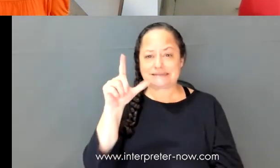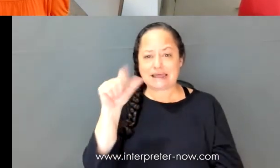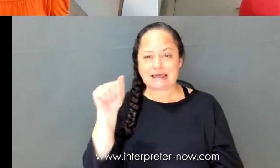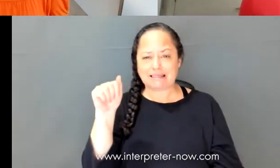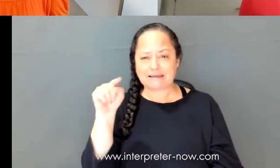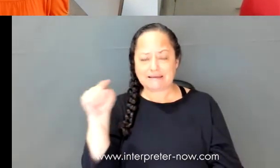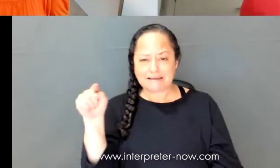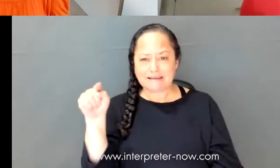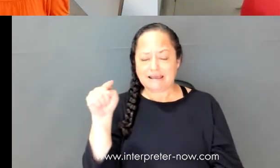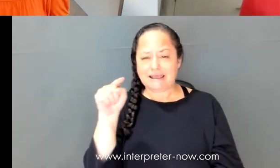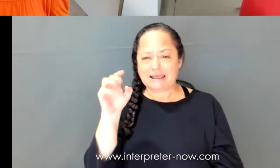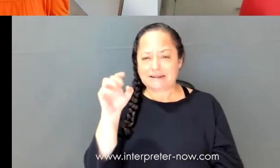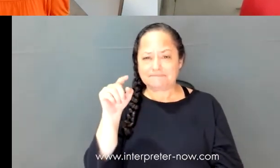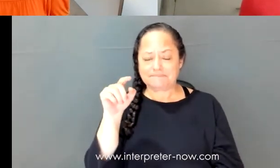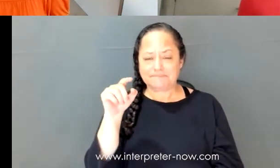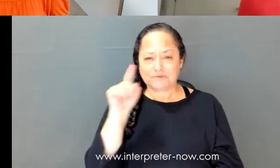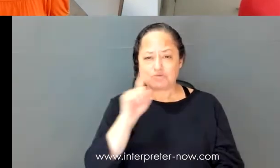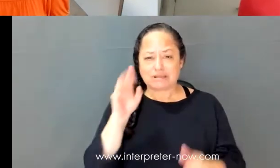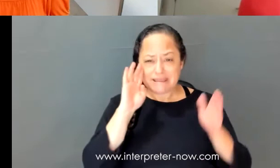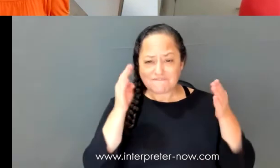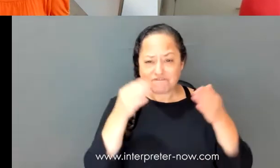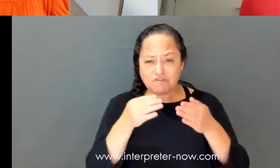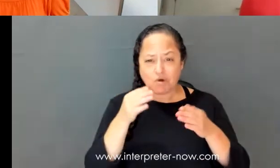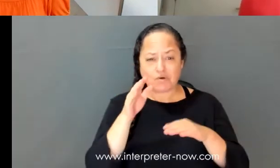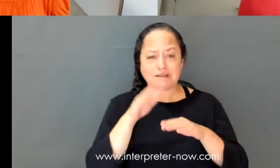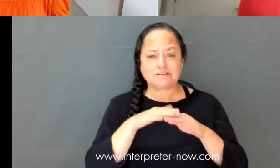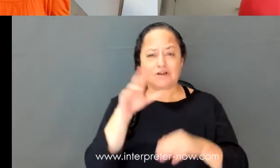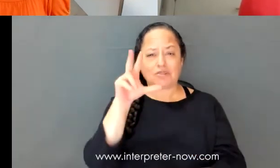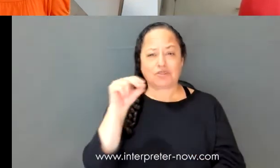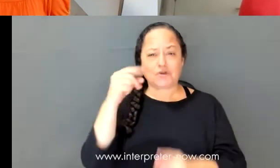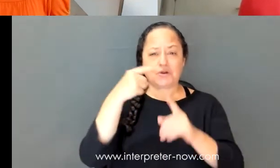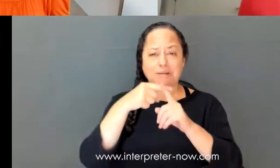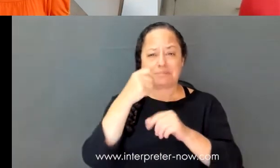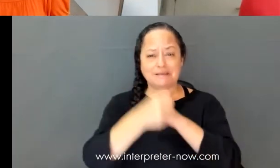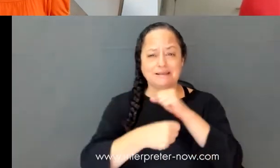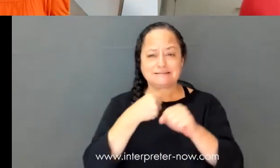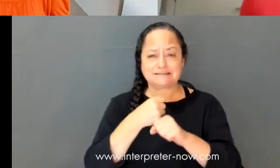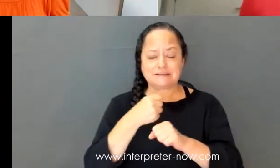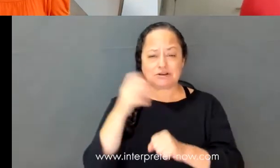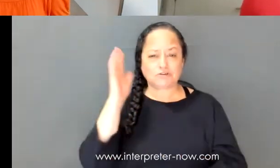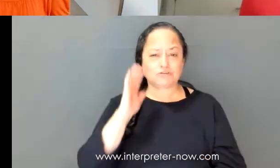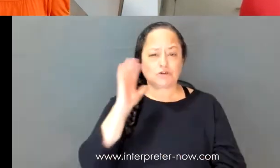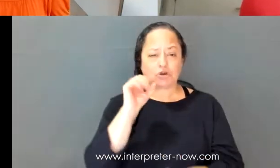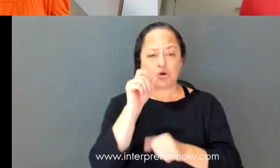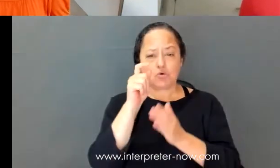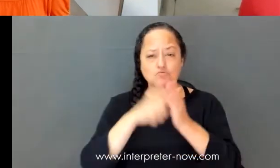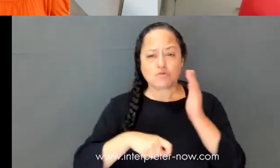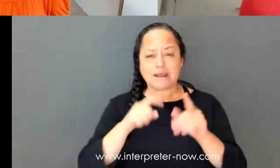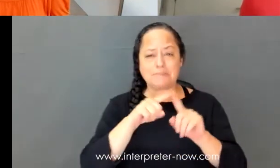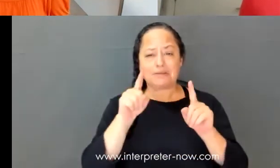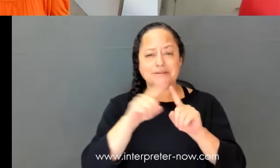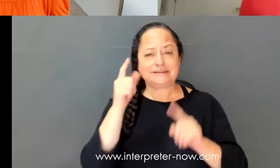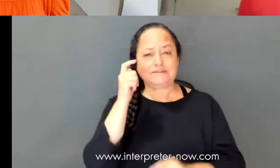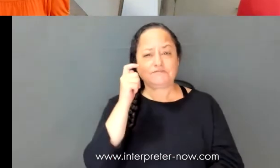on 30 plus years ago writing about the different experiences of Black women and White women